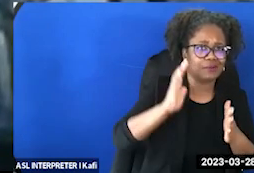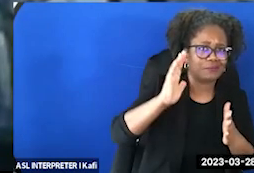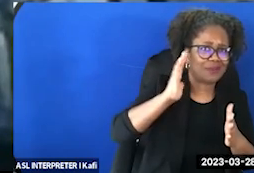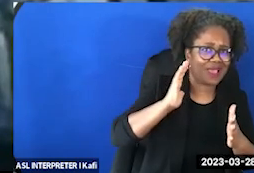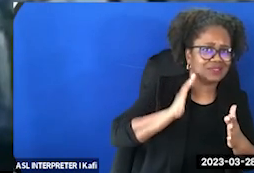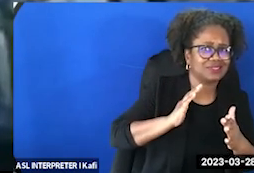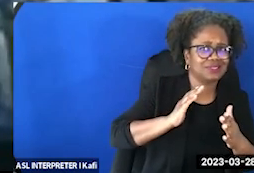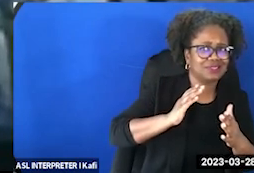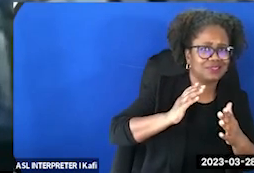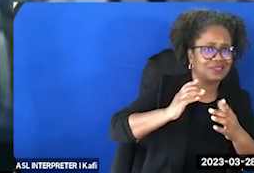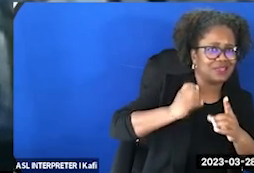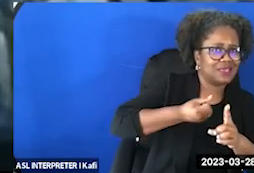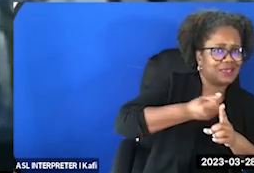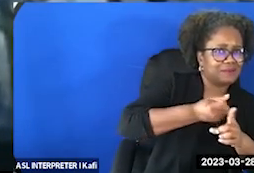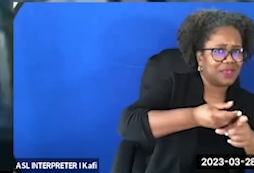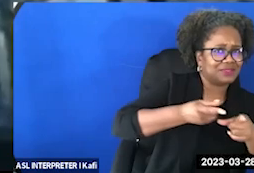Kimberly: the